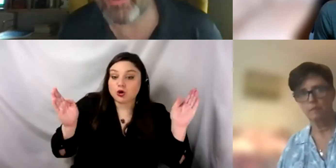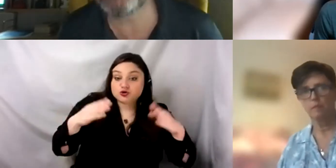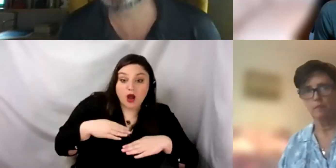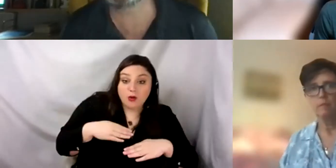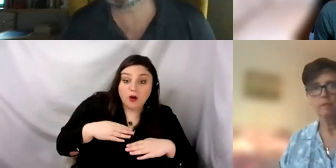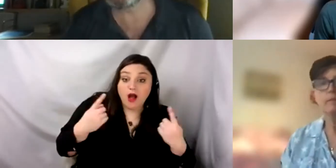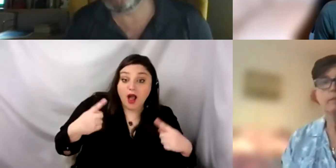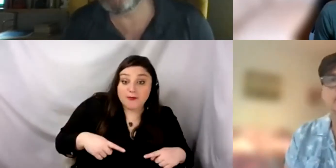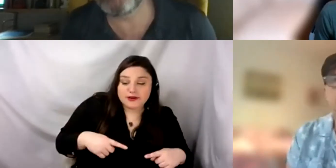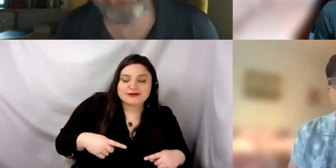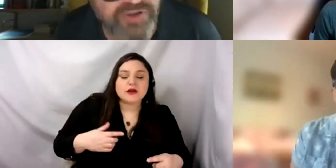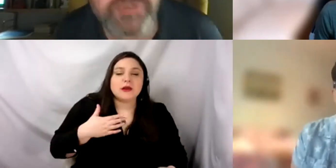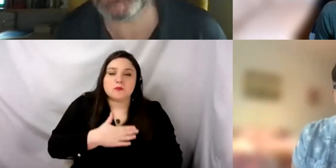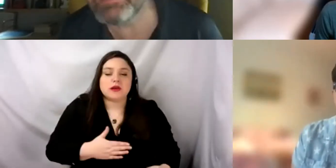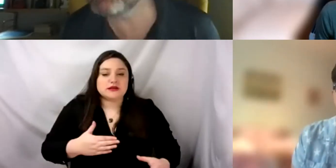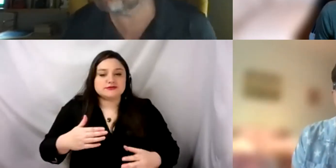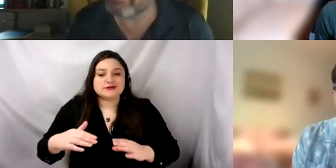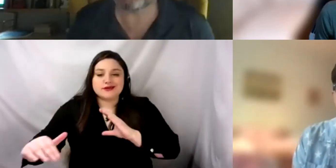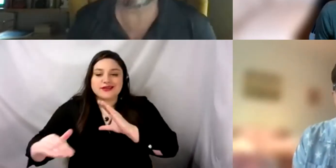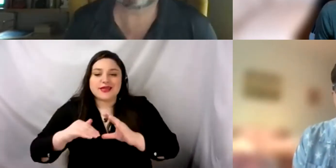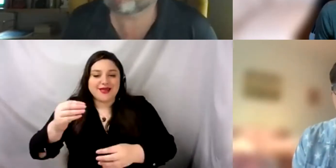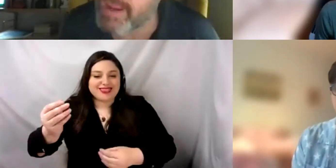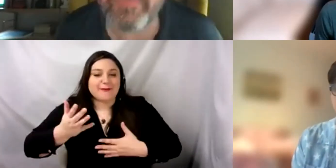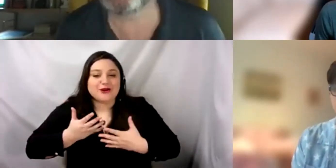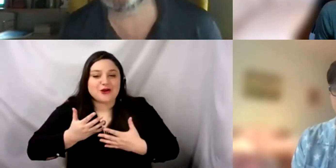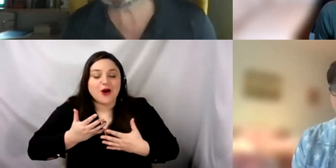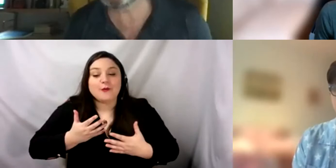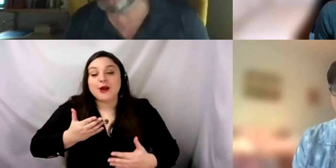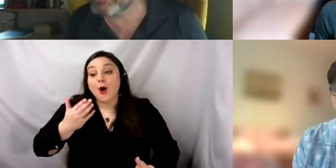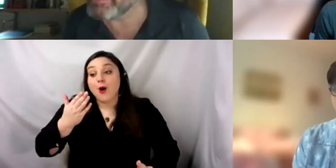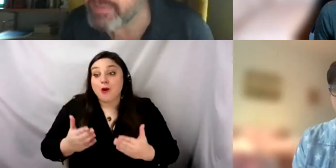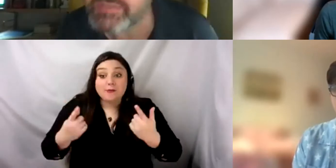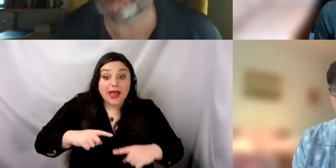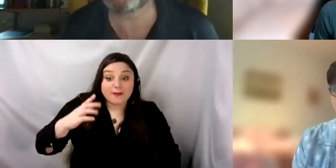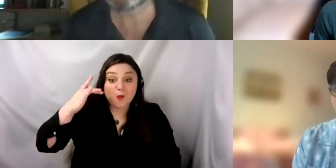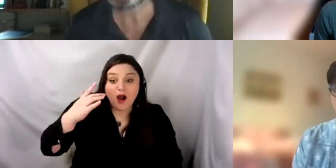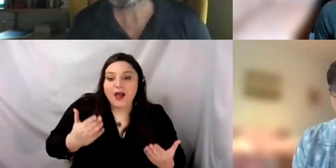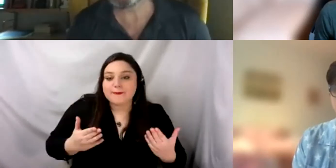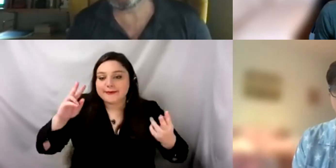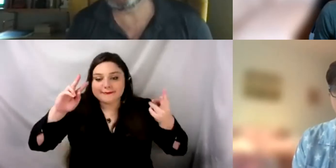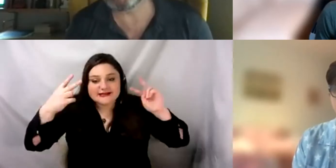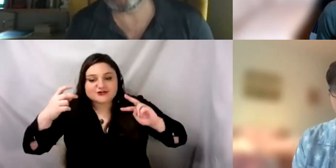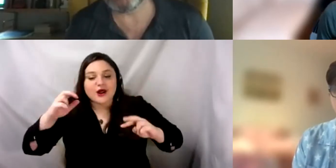most likely it will be because of lack of information or misunderstanding and we will try to make it work.